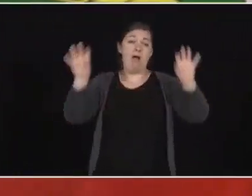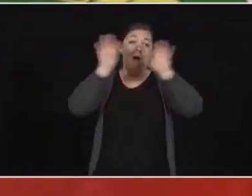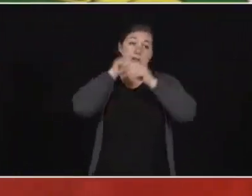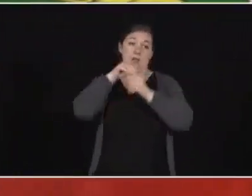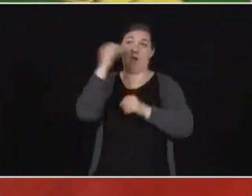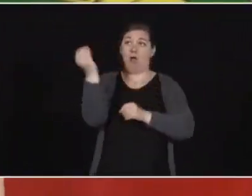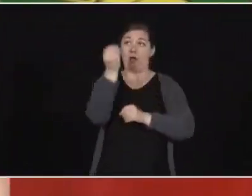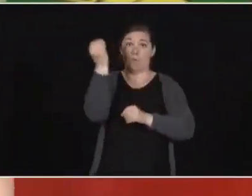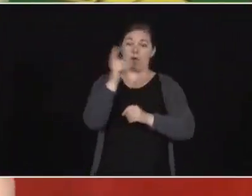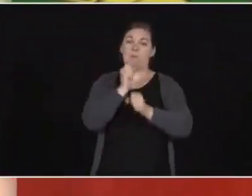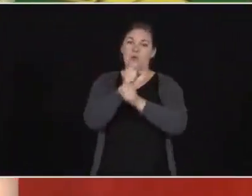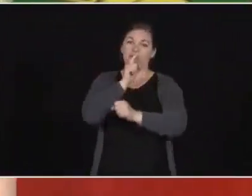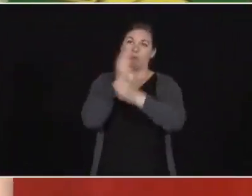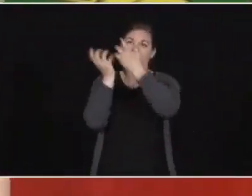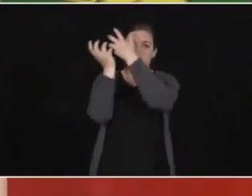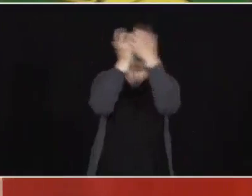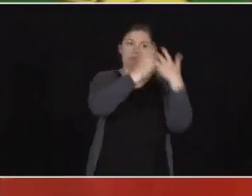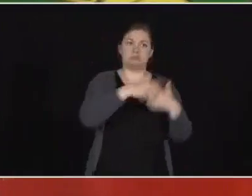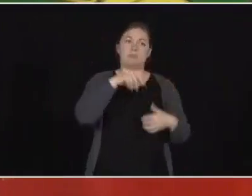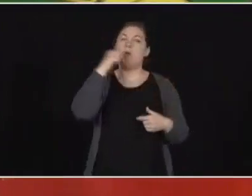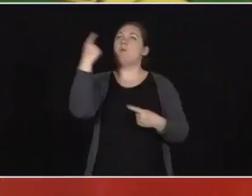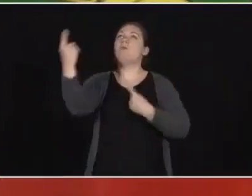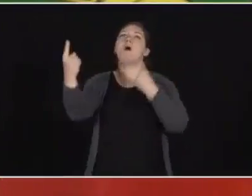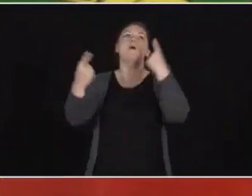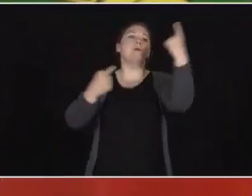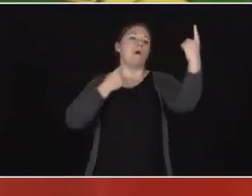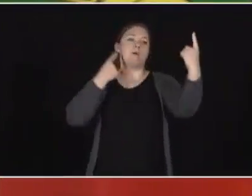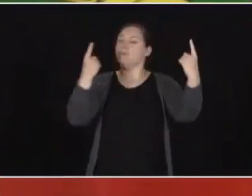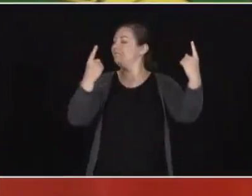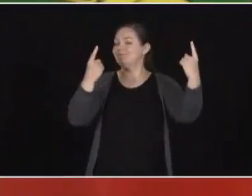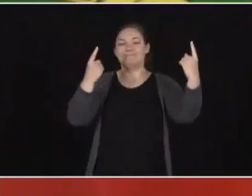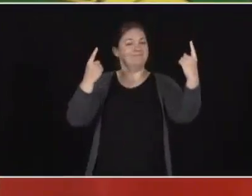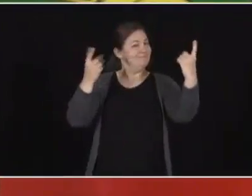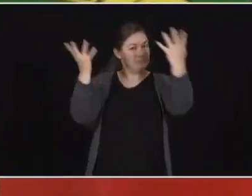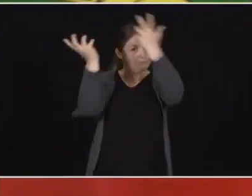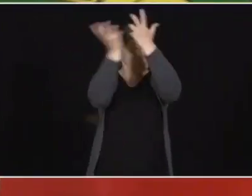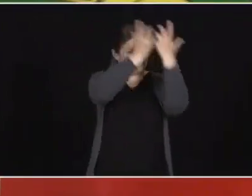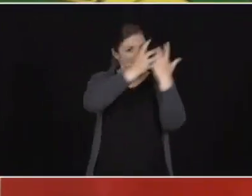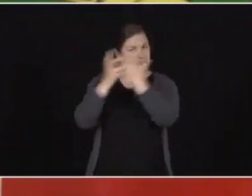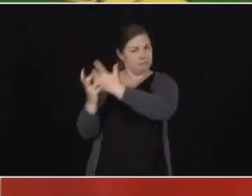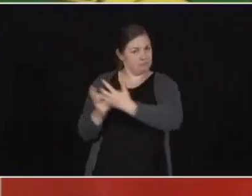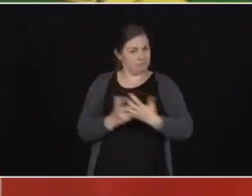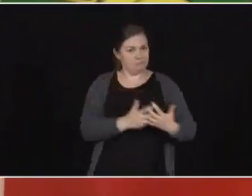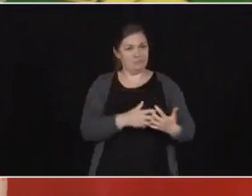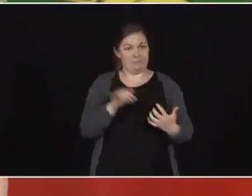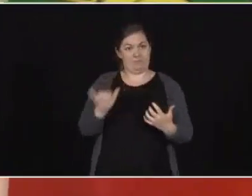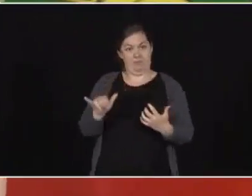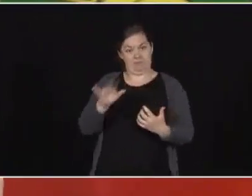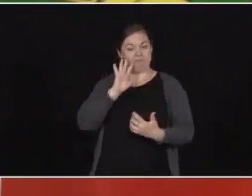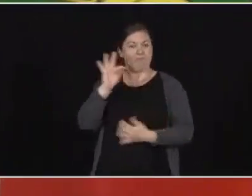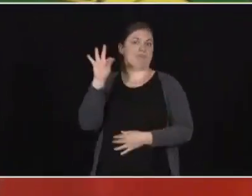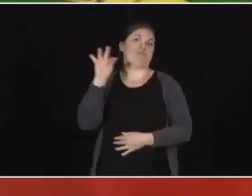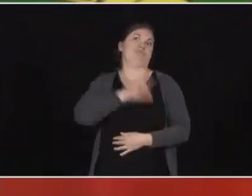the labs to make sure we work at maximal capacity as a whole and that is been one of the benefits of one of